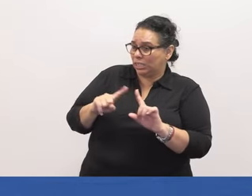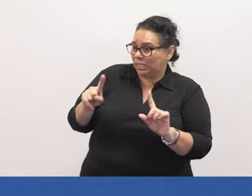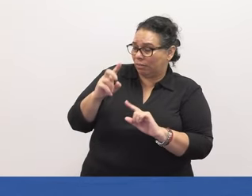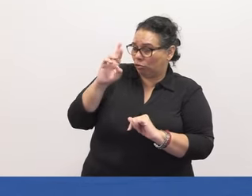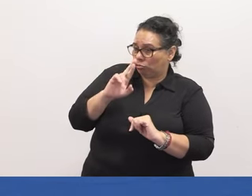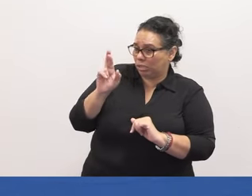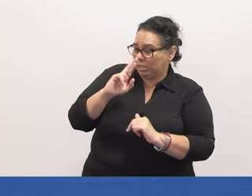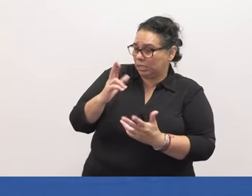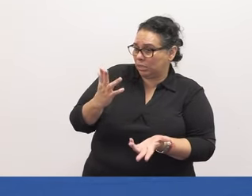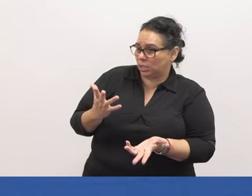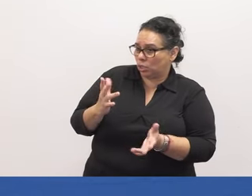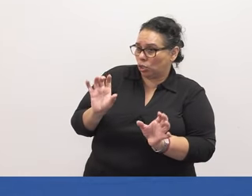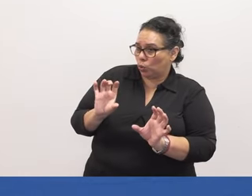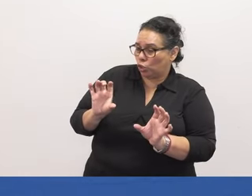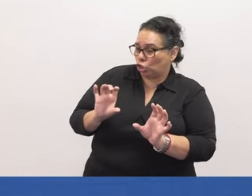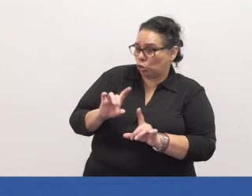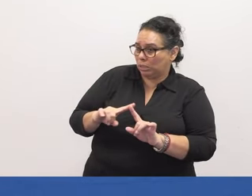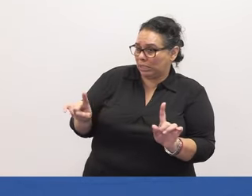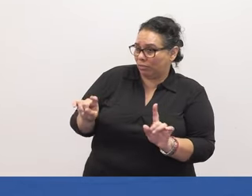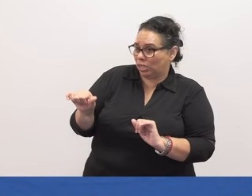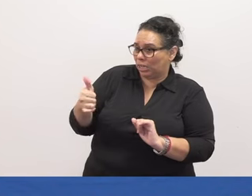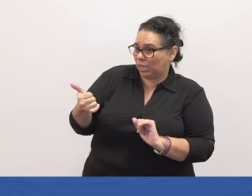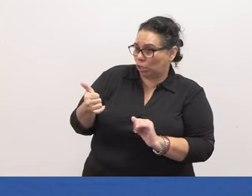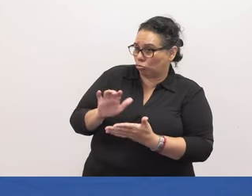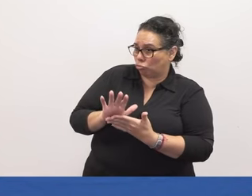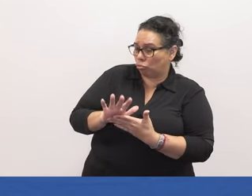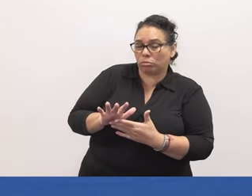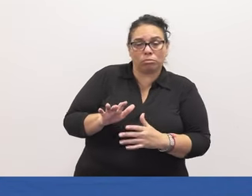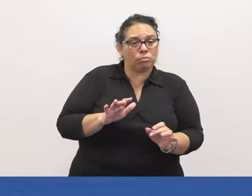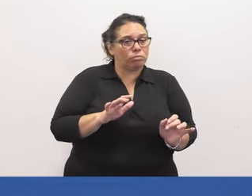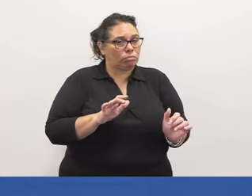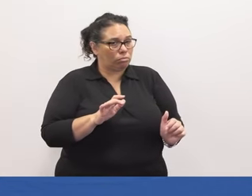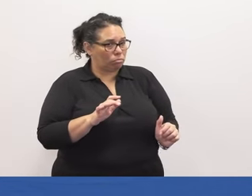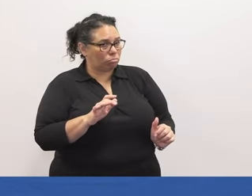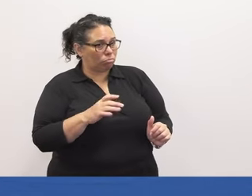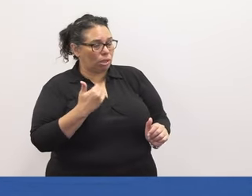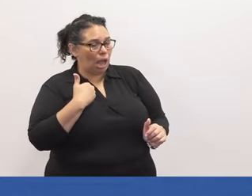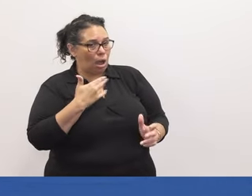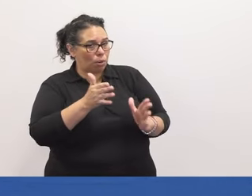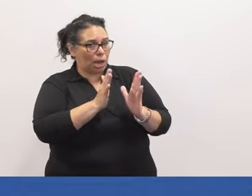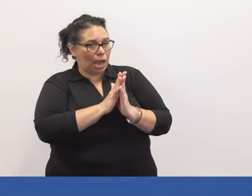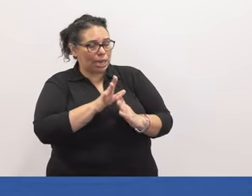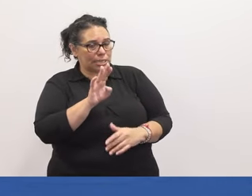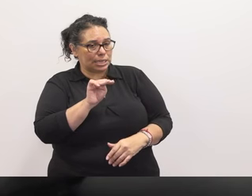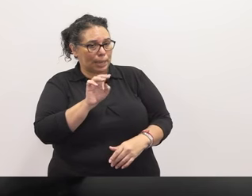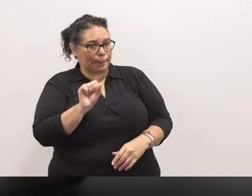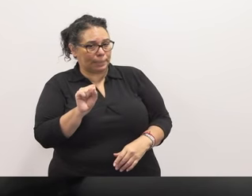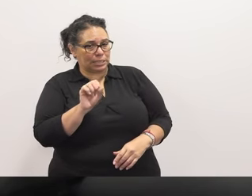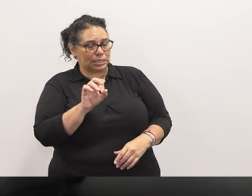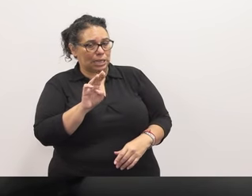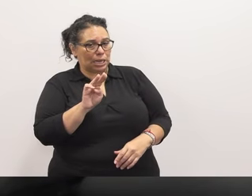you would do something different at another school? [Jill Baker] Yeah, so I'll ask Ms. Merlo to speak to anything that is separate from district.